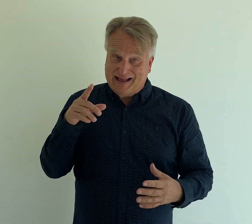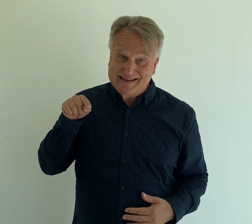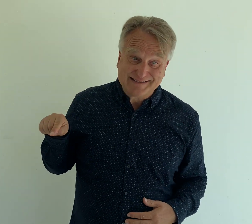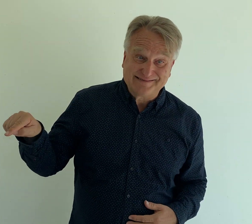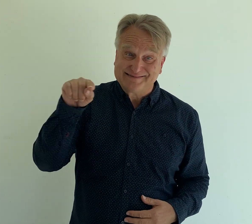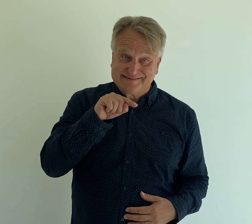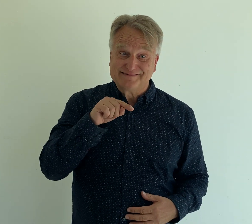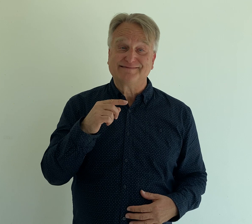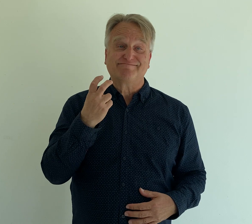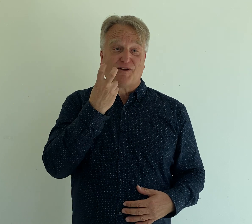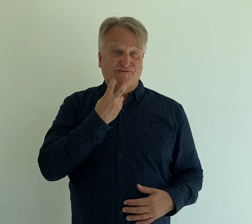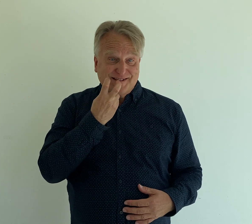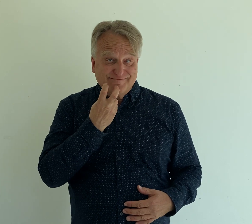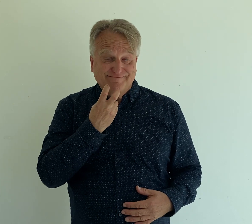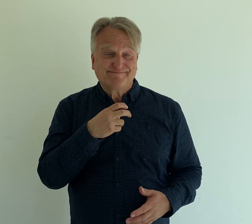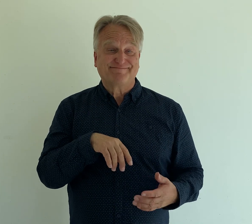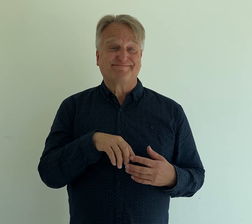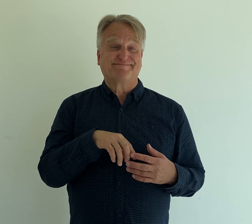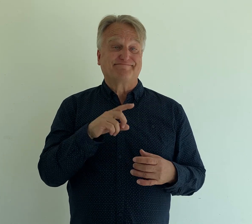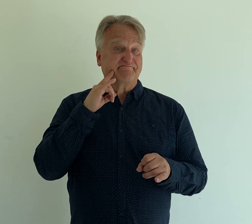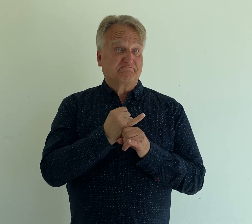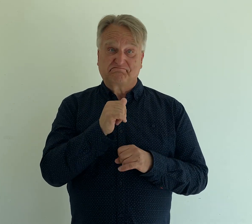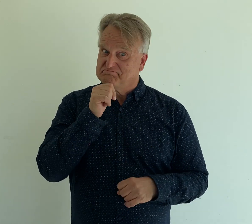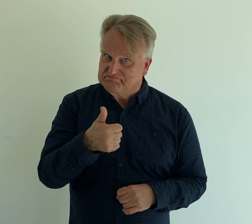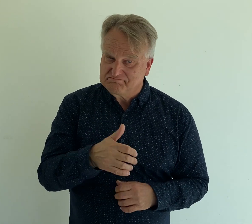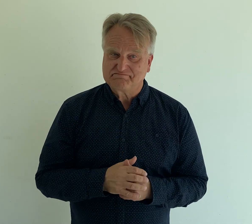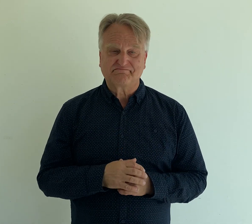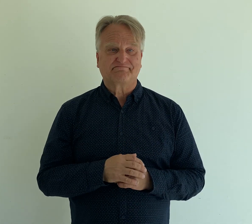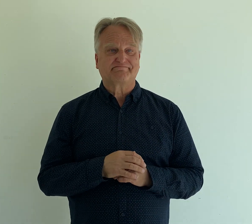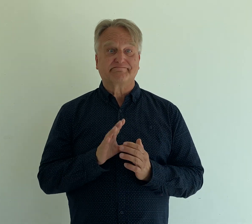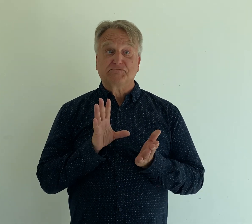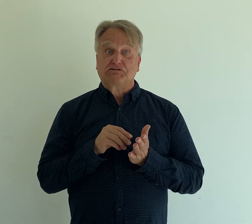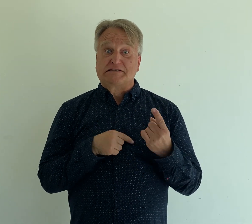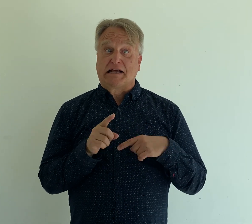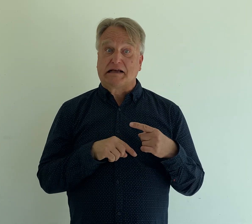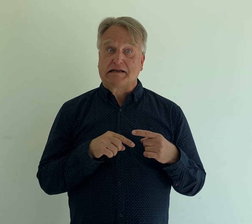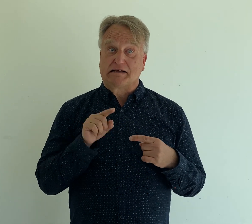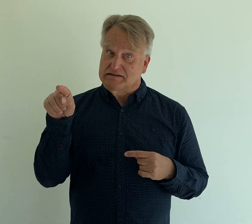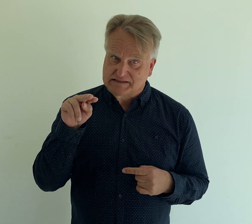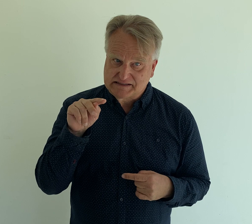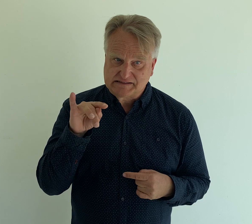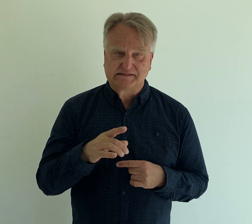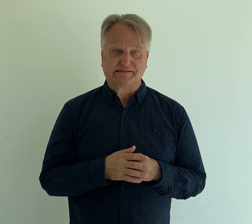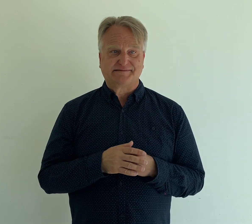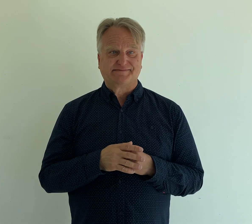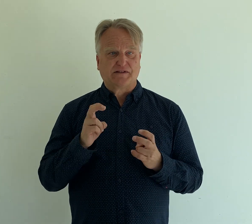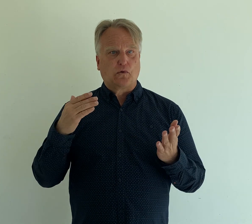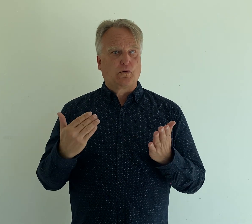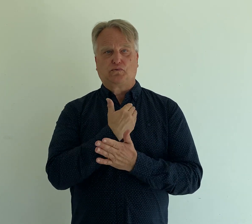Many of these students do not come from a Deaf school environment and learned sign language at NTID.